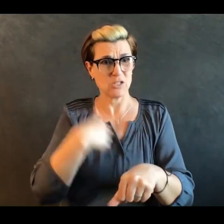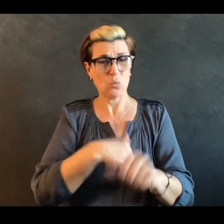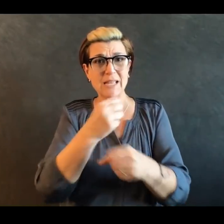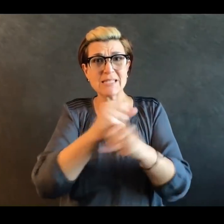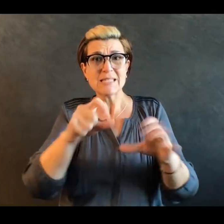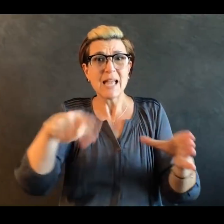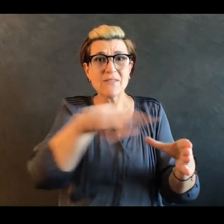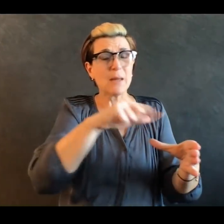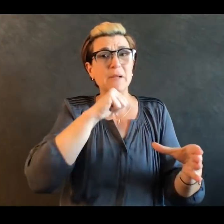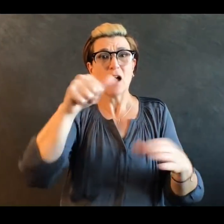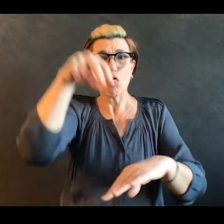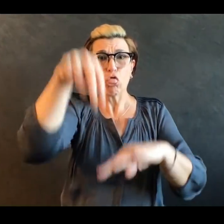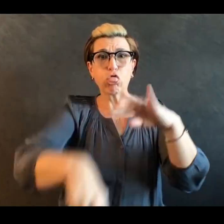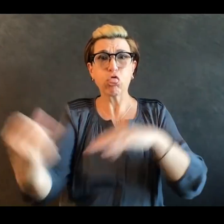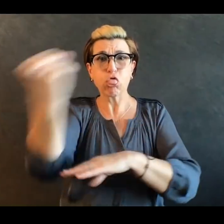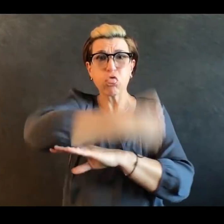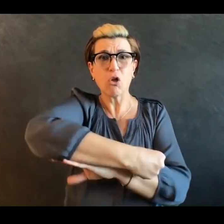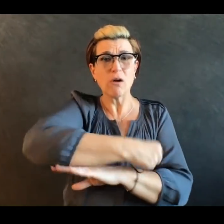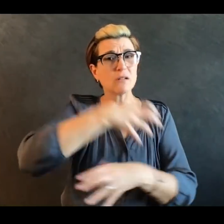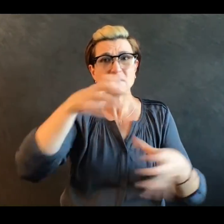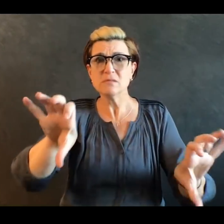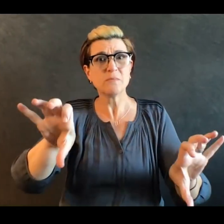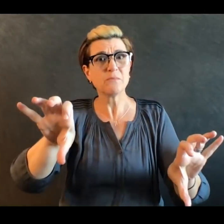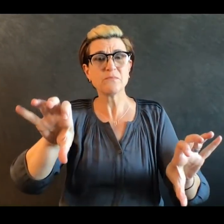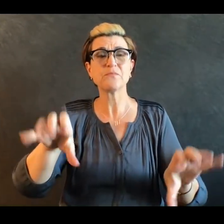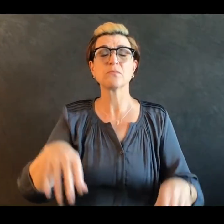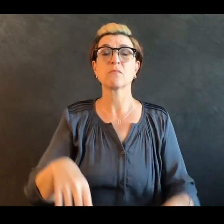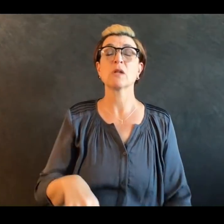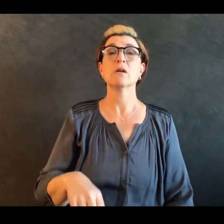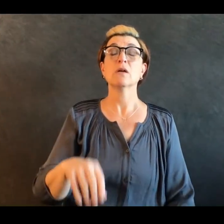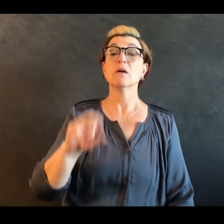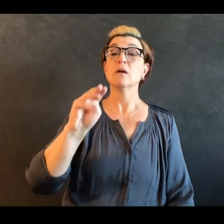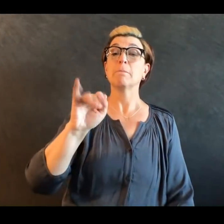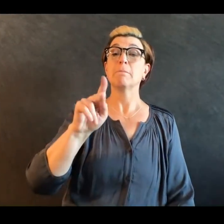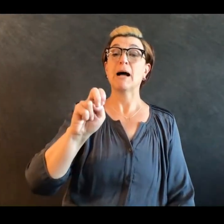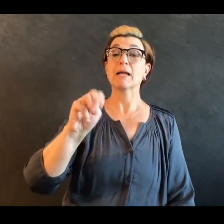around our nation Mike McFarland from Nebraska recently said this historic